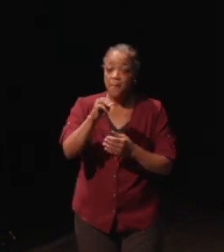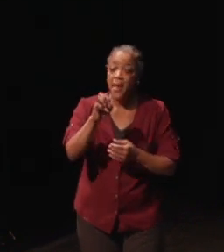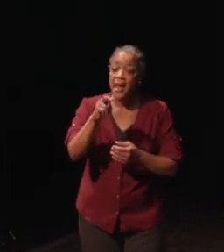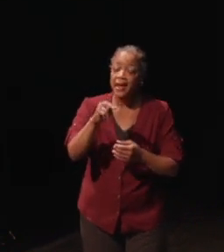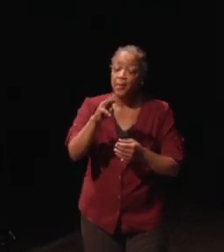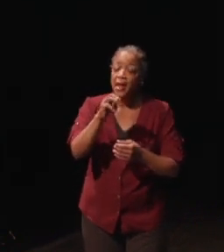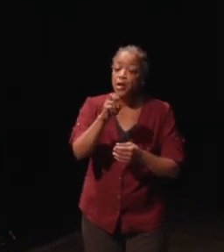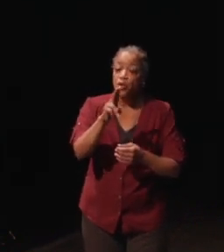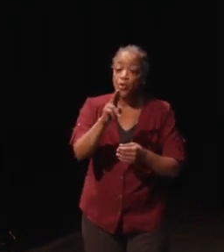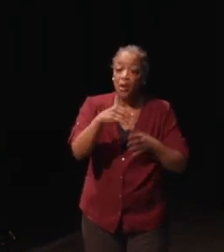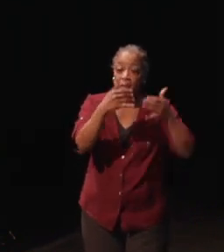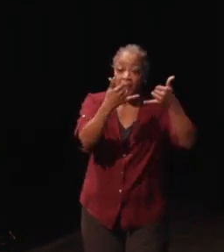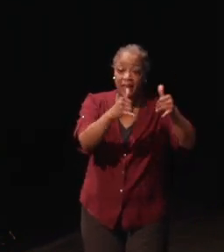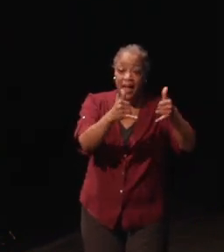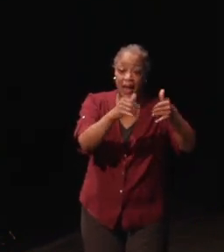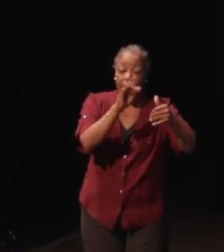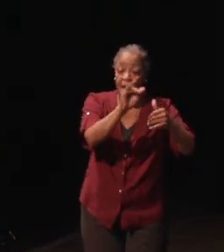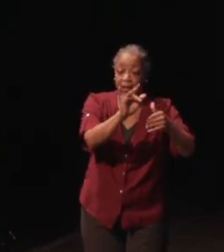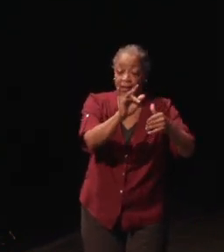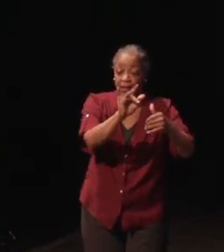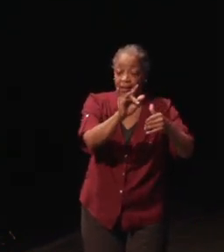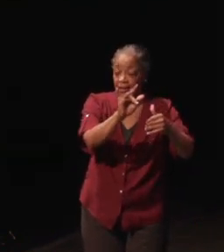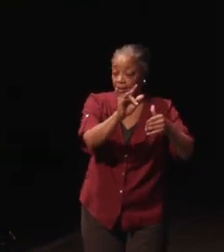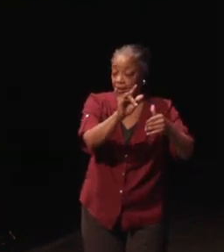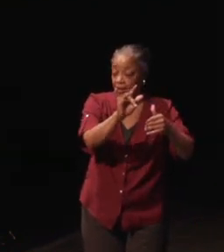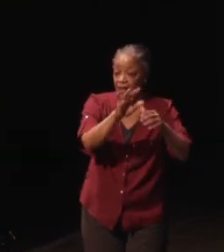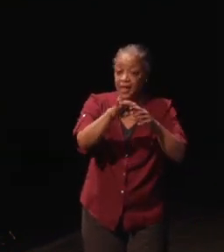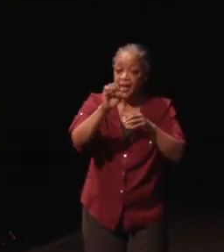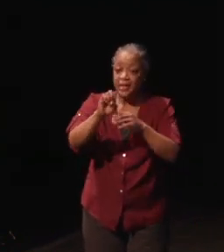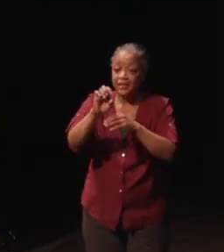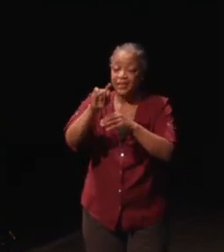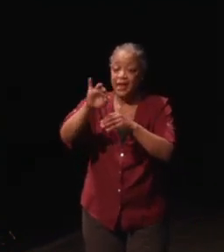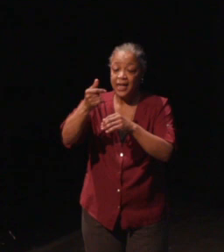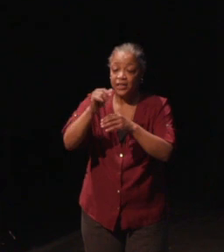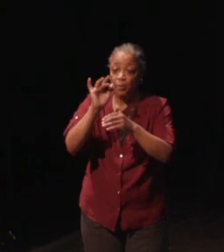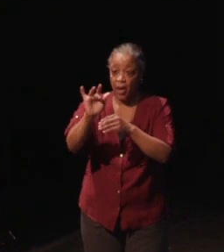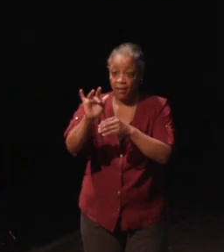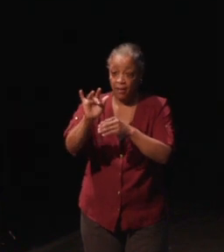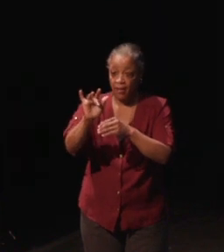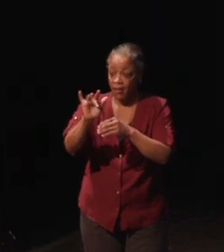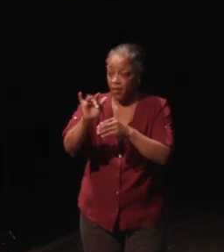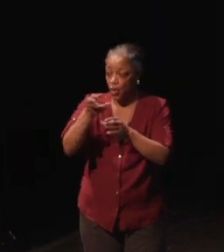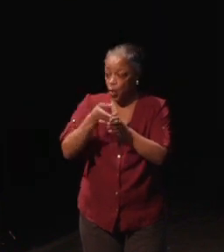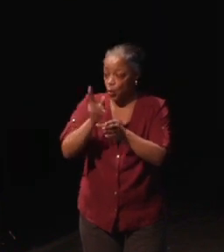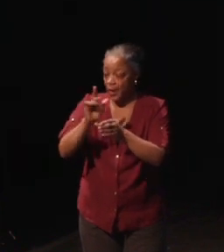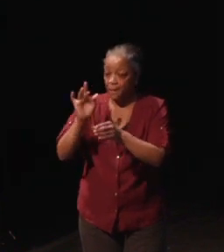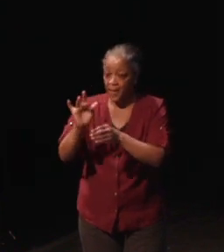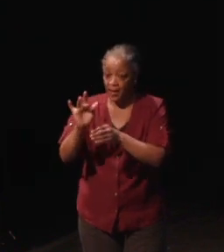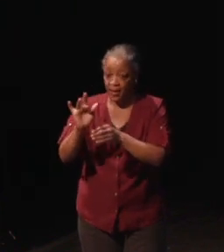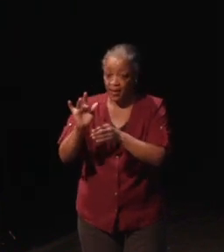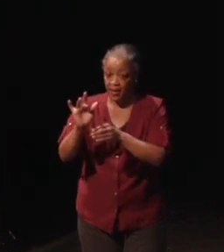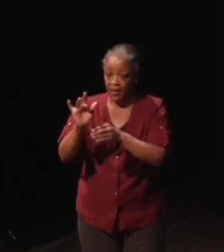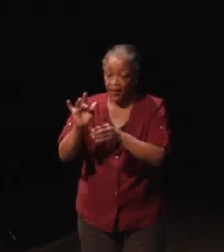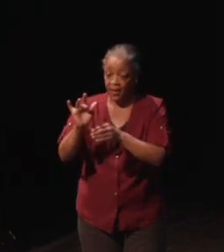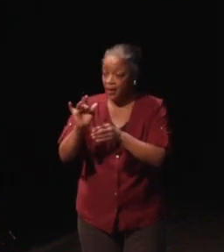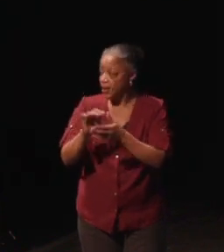Main Menu. "Play" button. "Settings" button. "Quit" button.